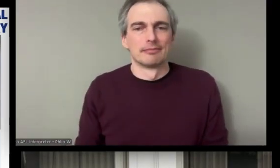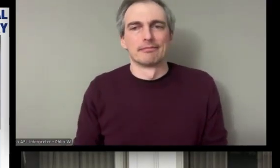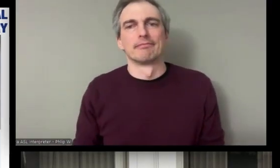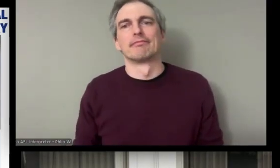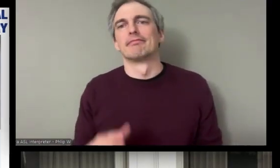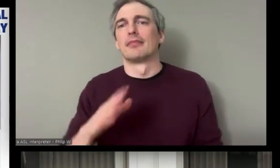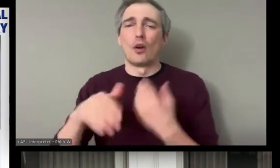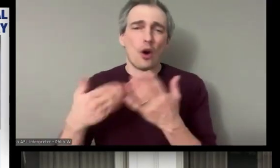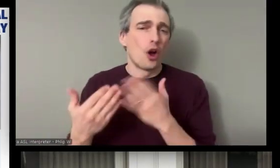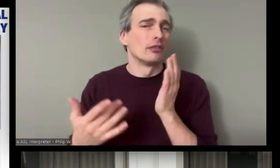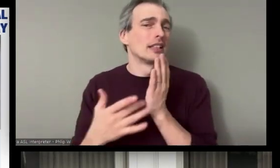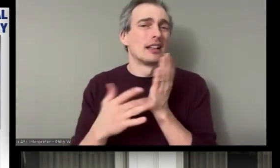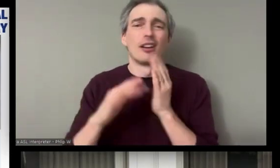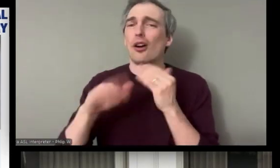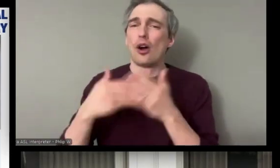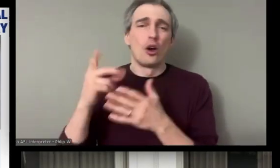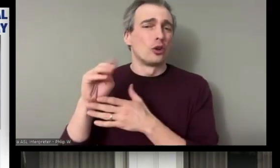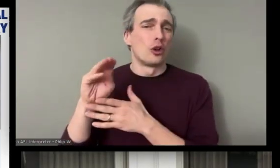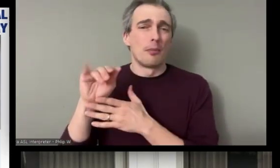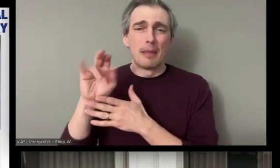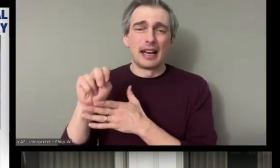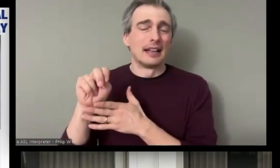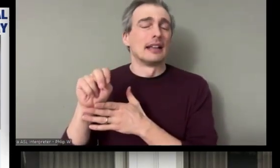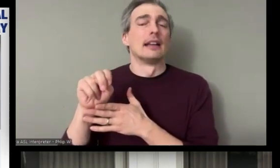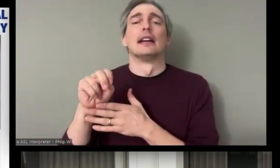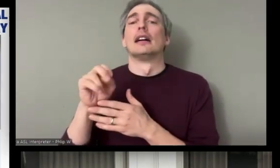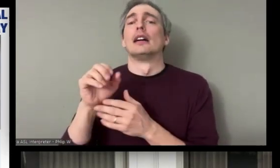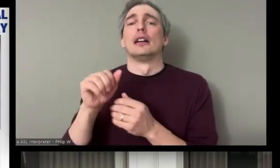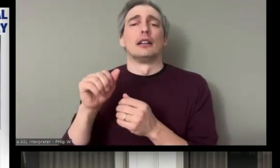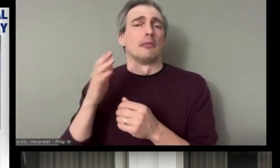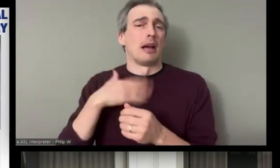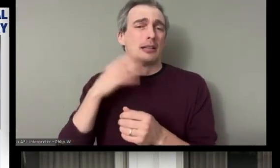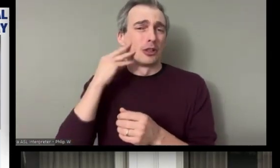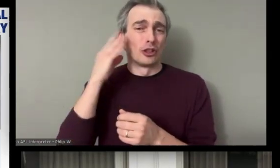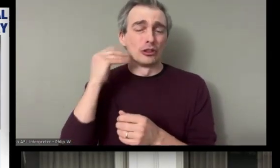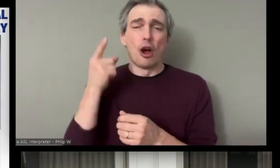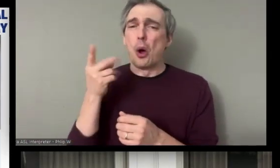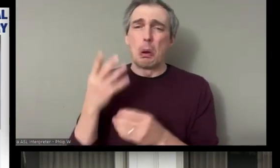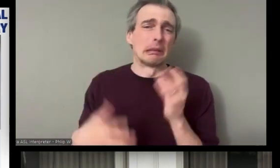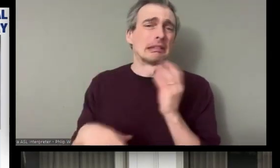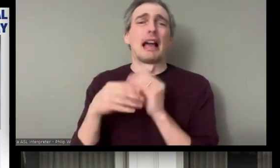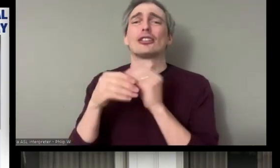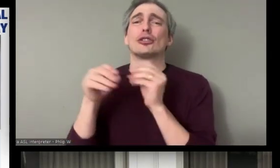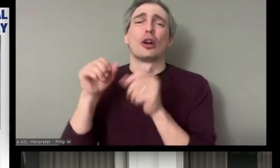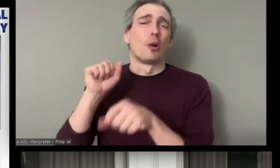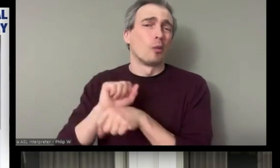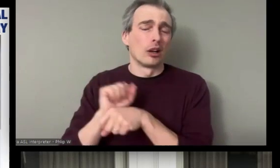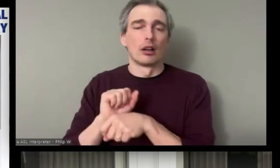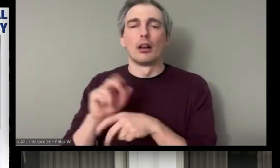it's extra work, it's something for the people to say... Well, that's a P3 or P4. We're gonna get to it.